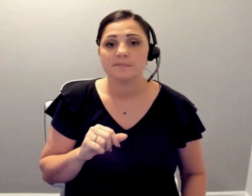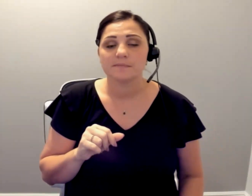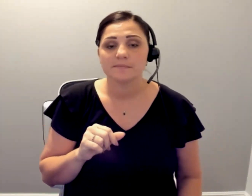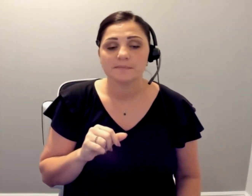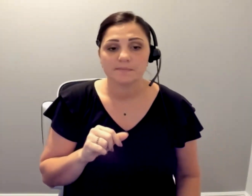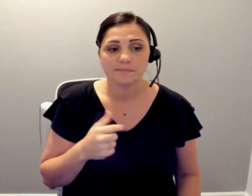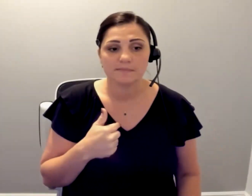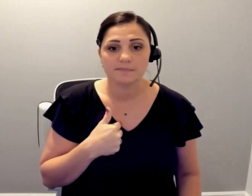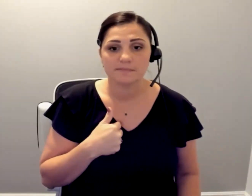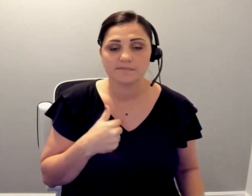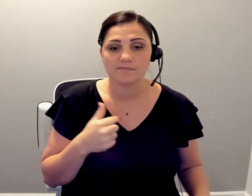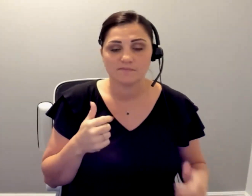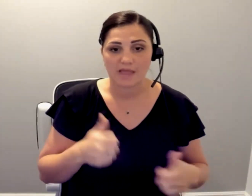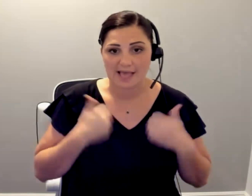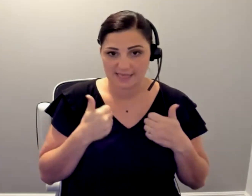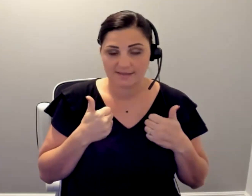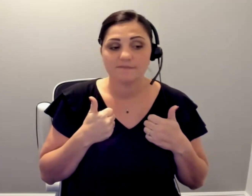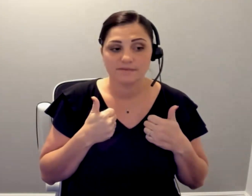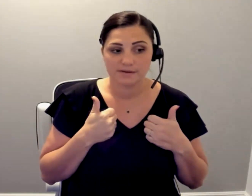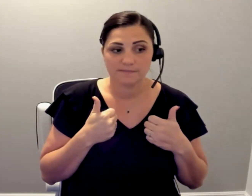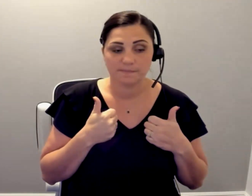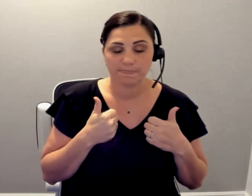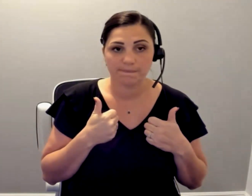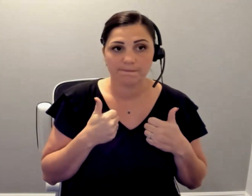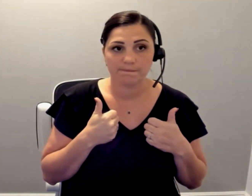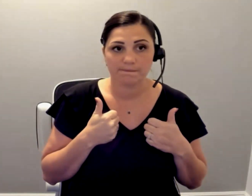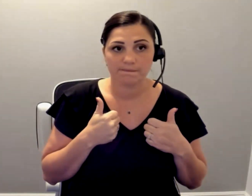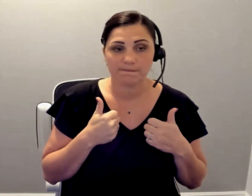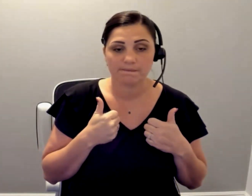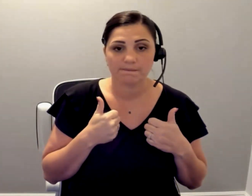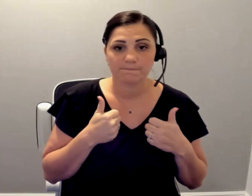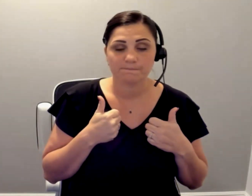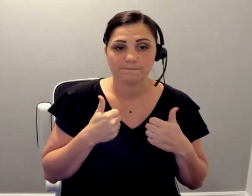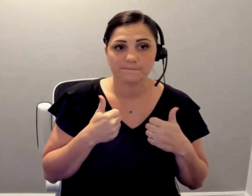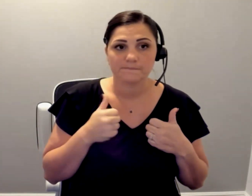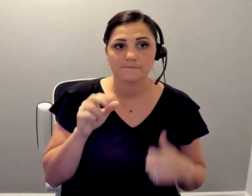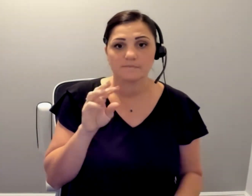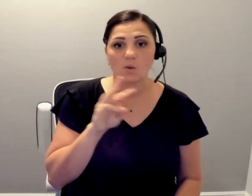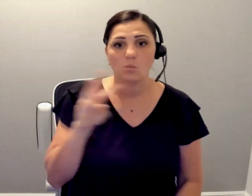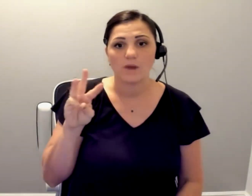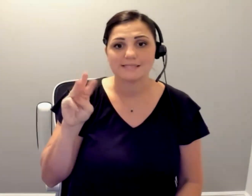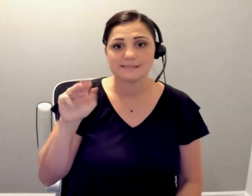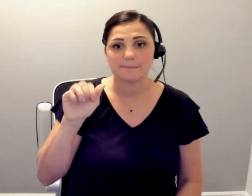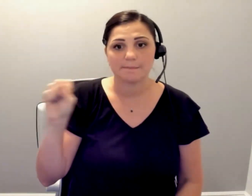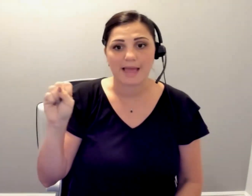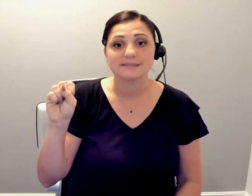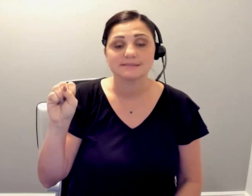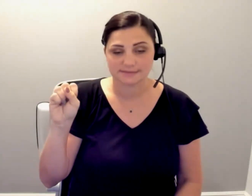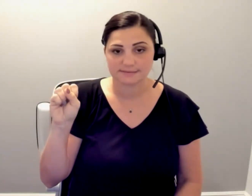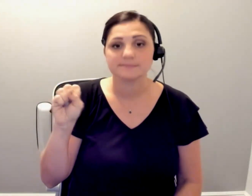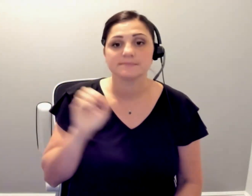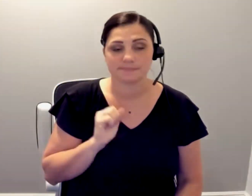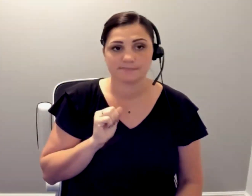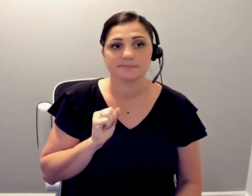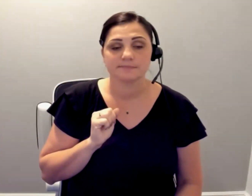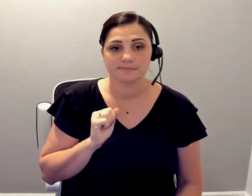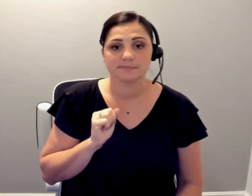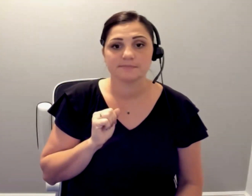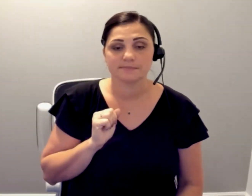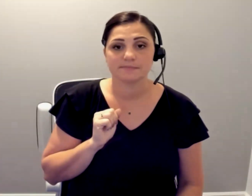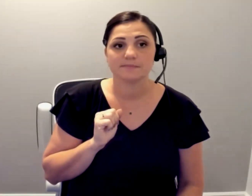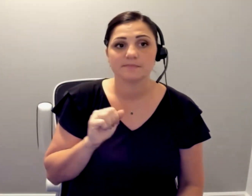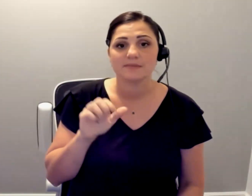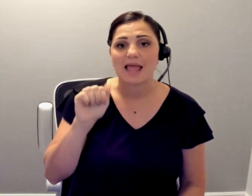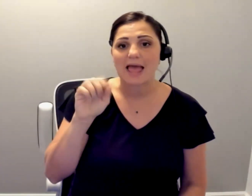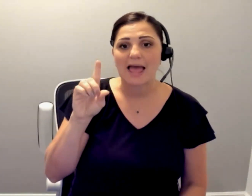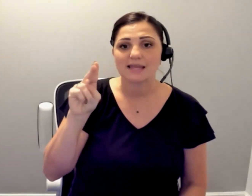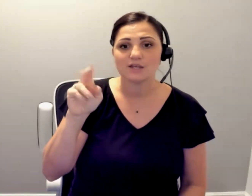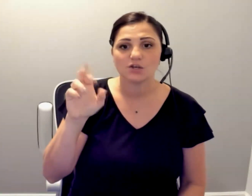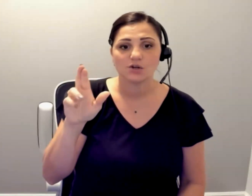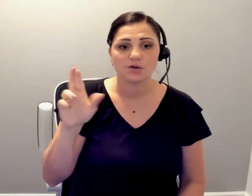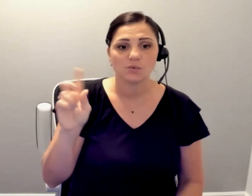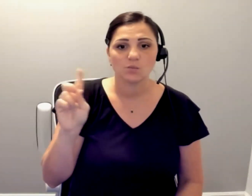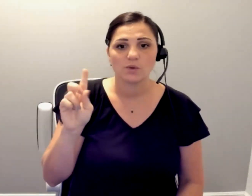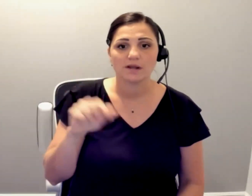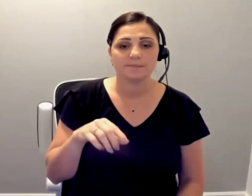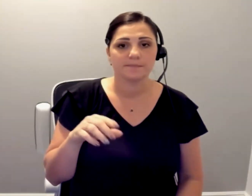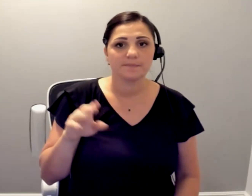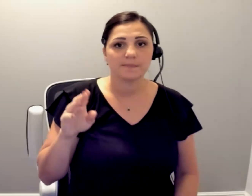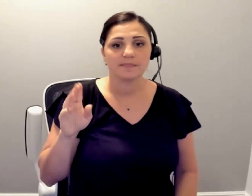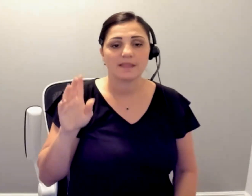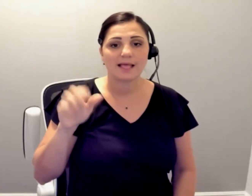: Cody?